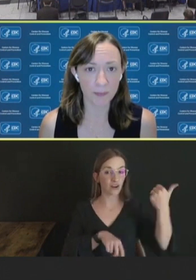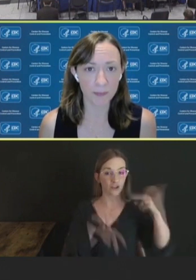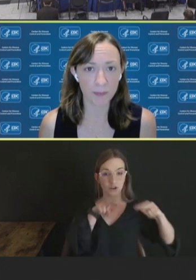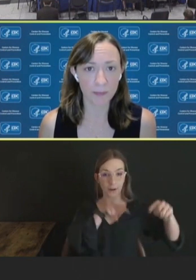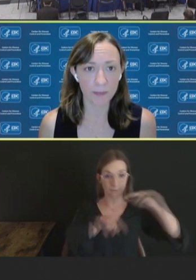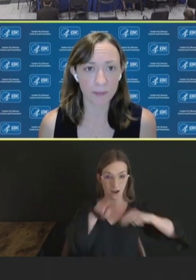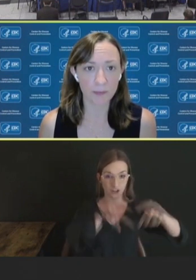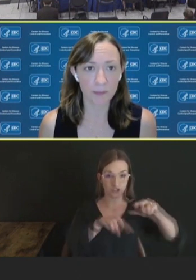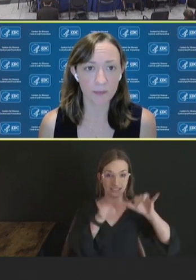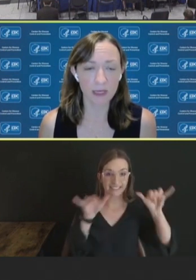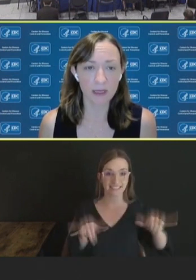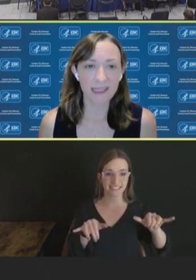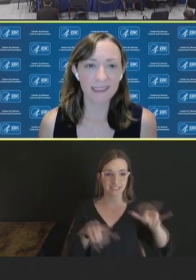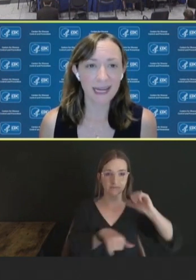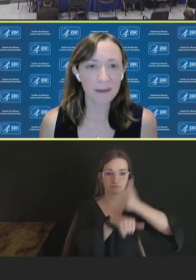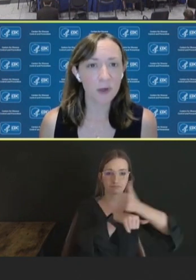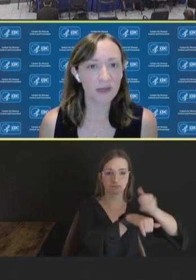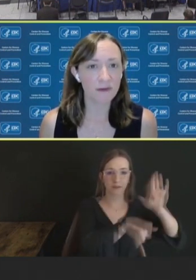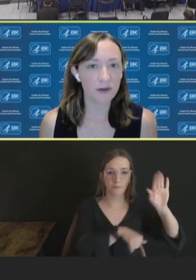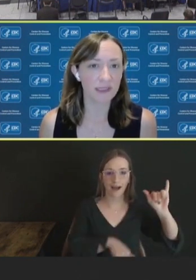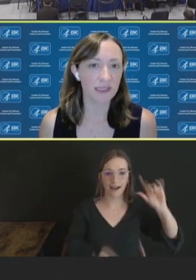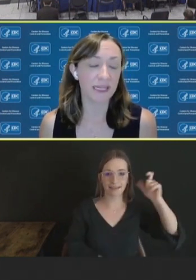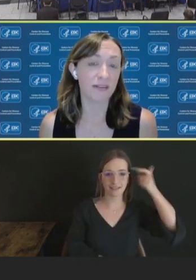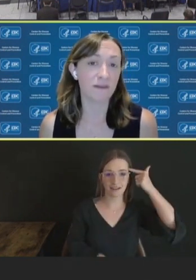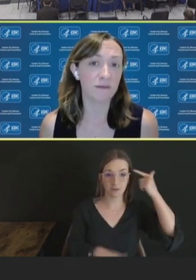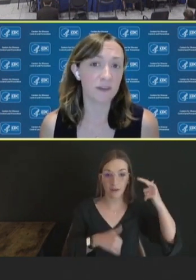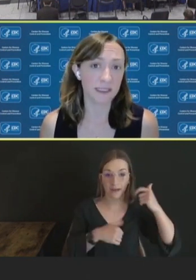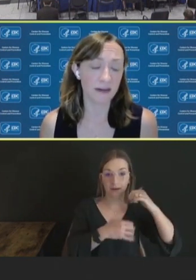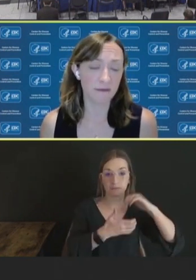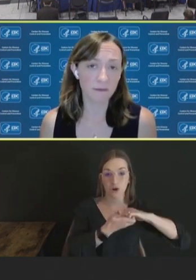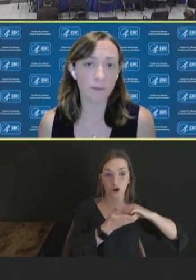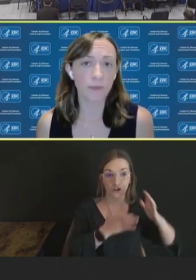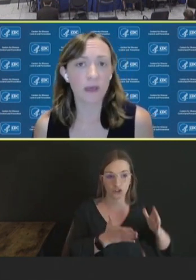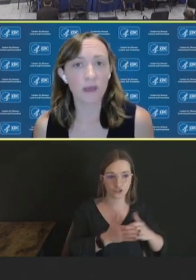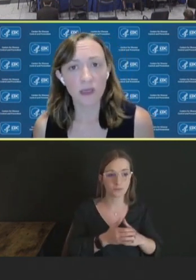Next slide. Today I'm going to focus on data from v-safe.